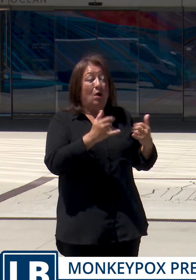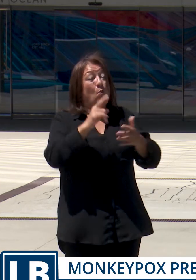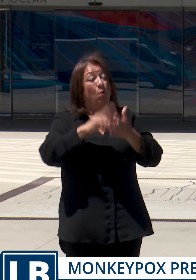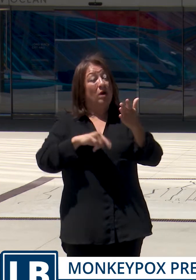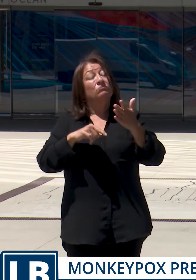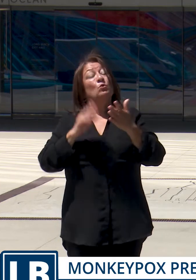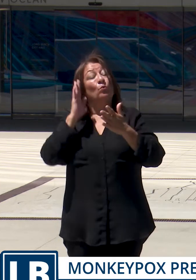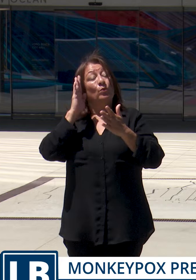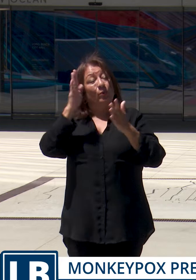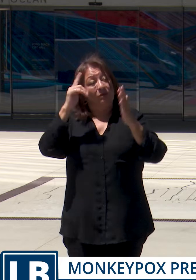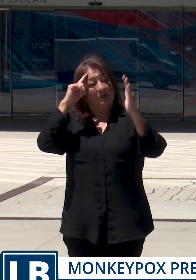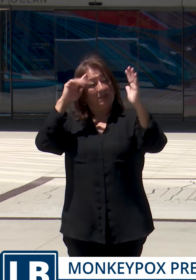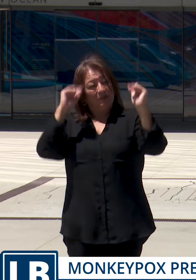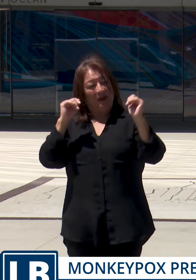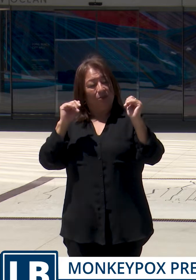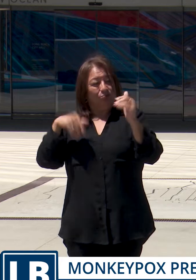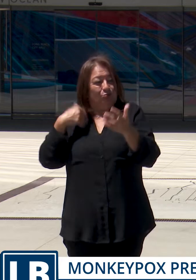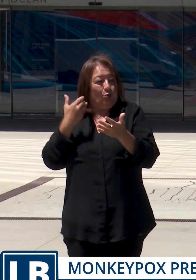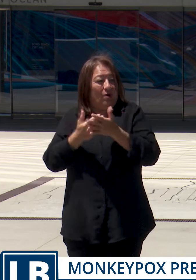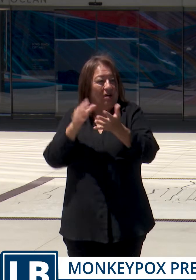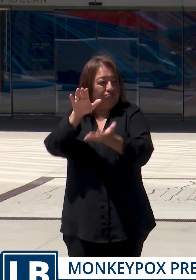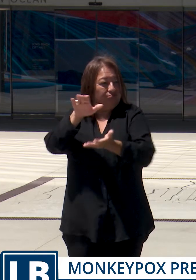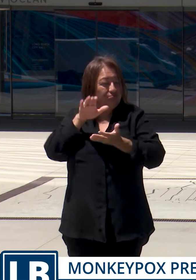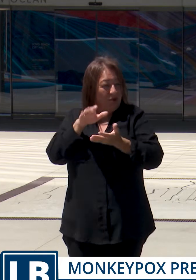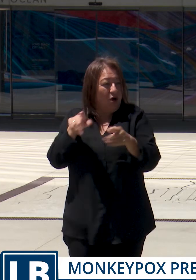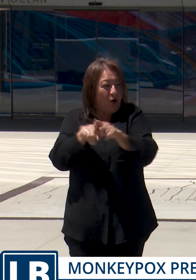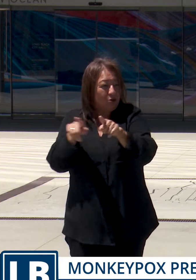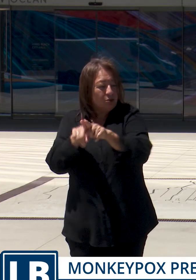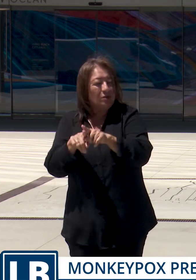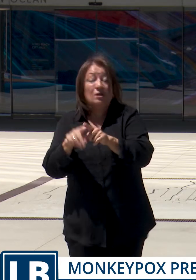and again most of uh all of those folks that have already signed up